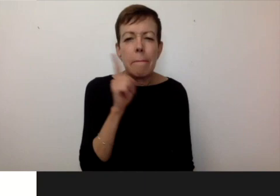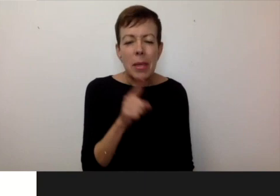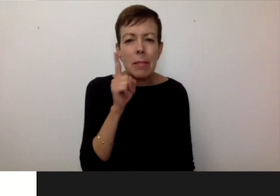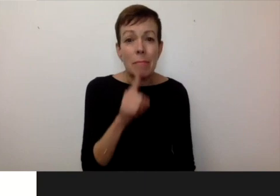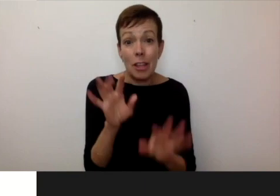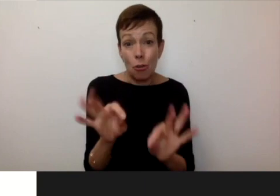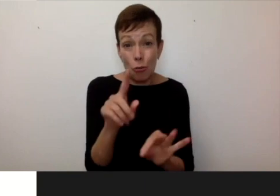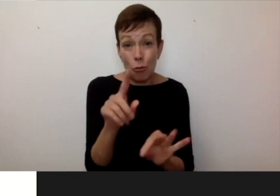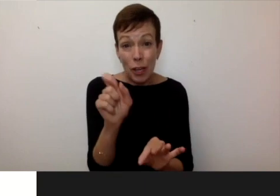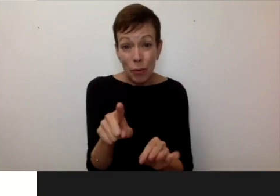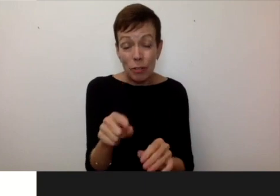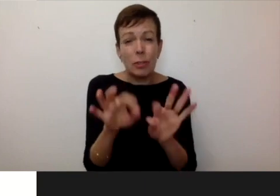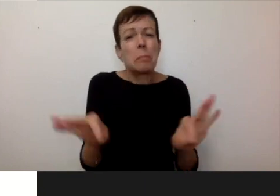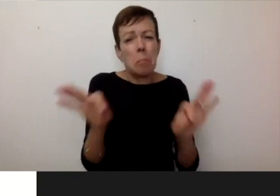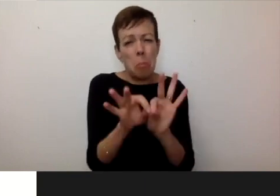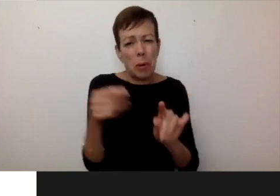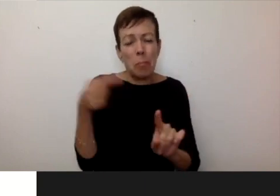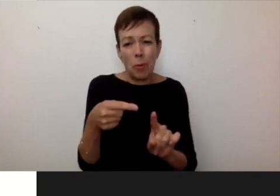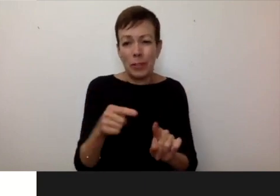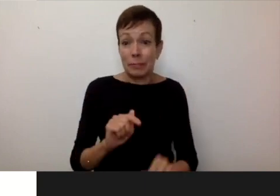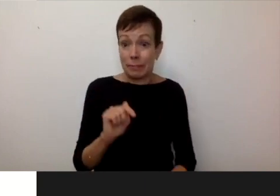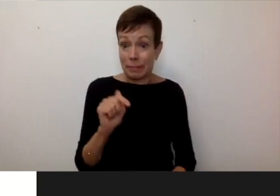really really important point